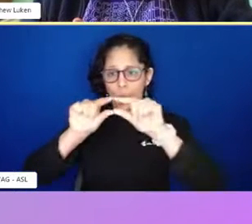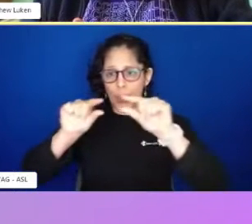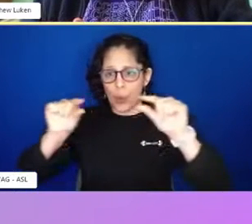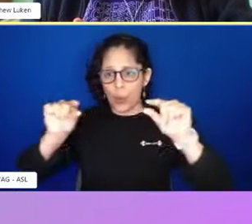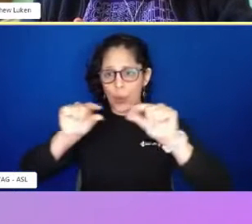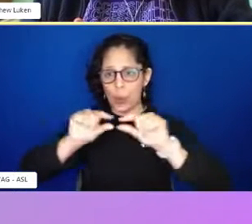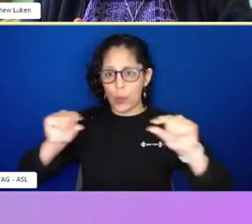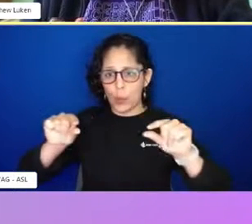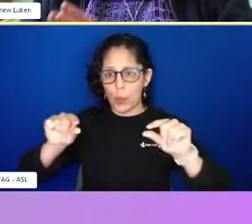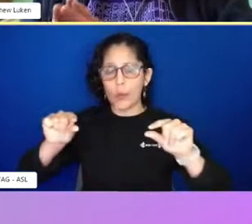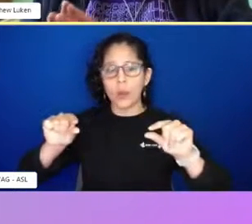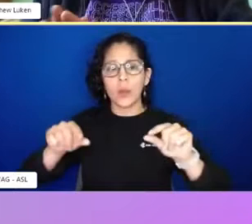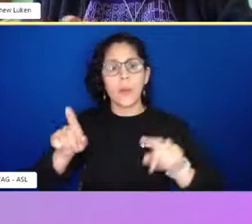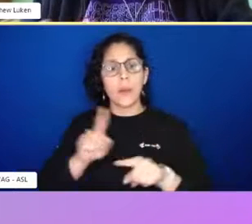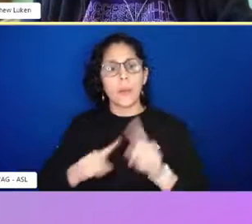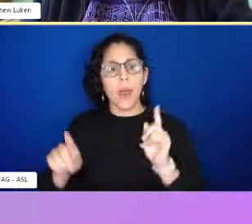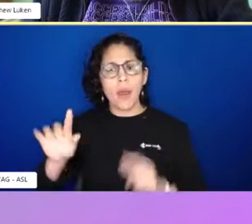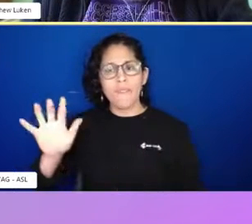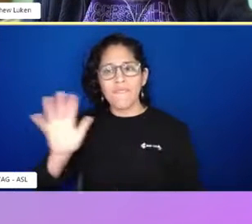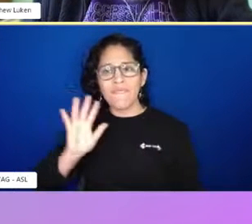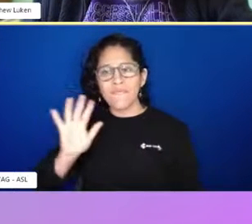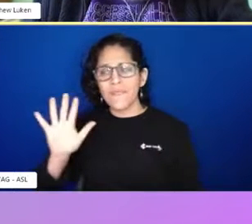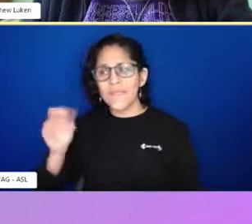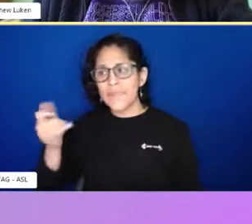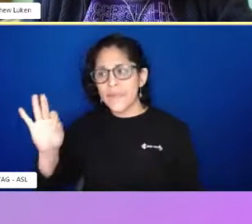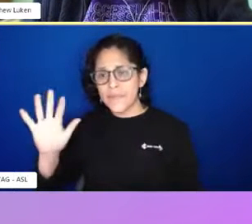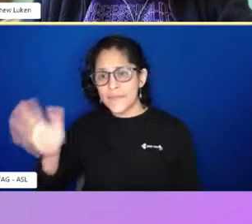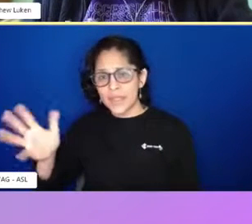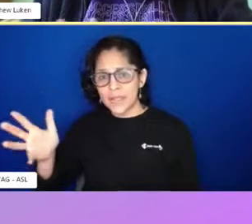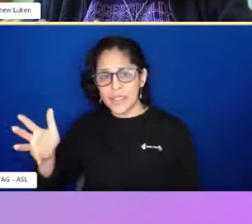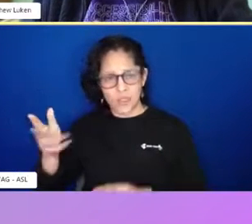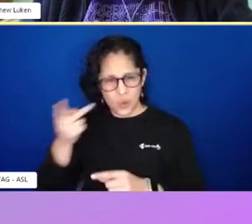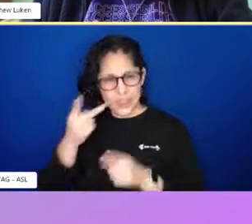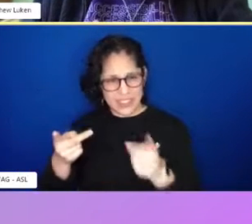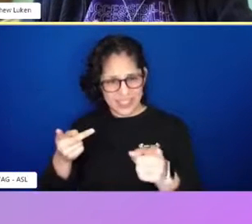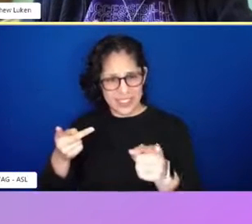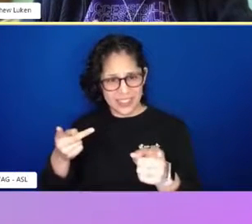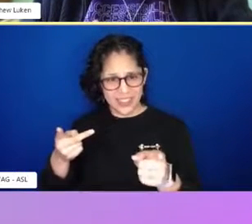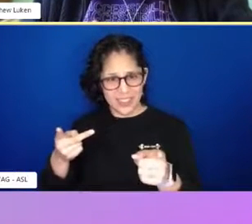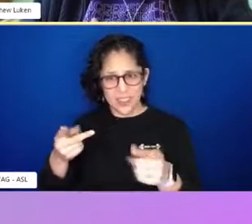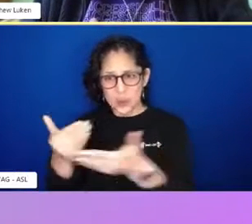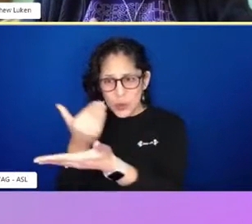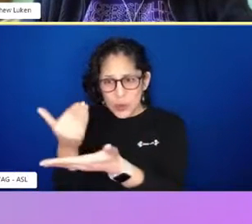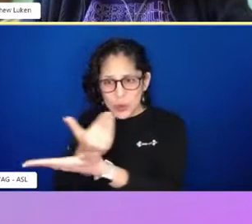a horizontal blade. But in 50s we see the Jonas peeler,